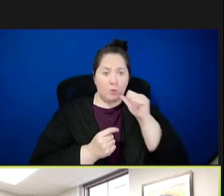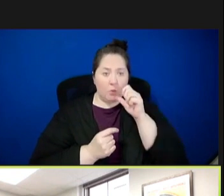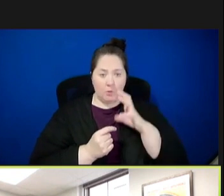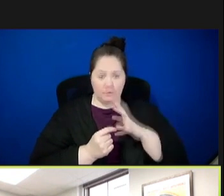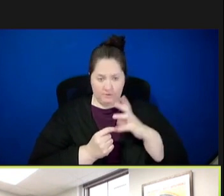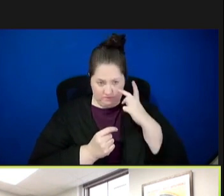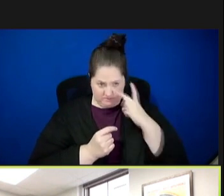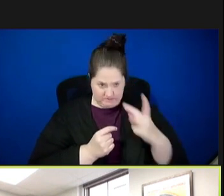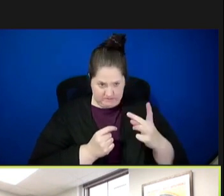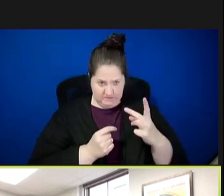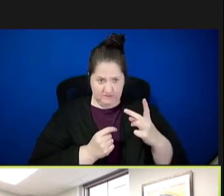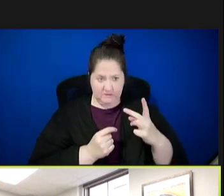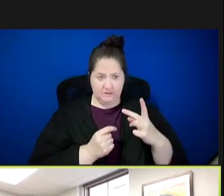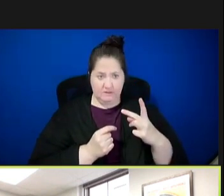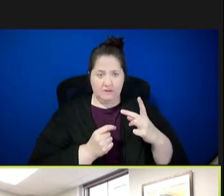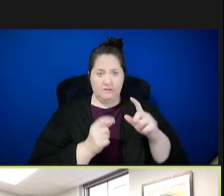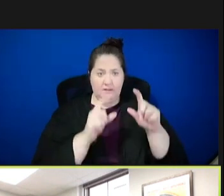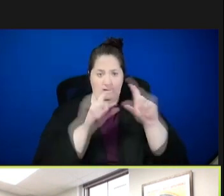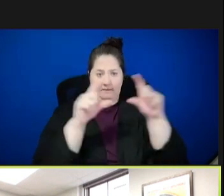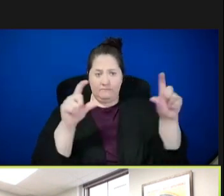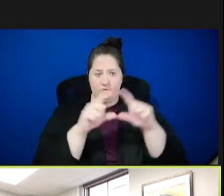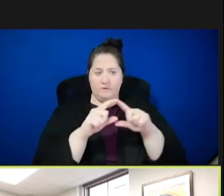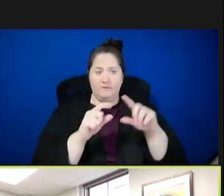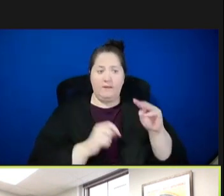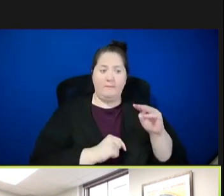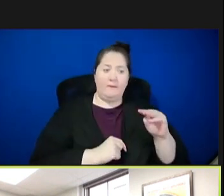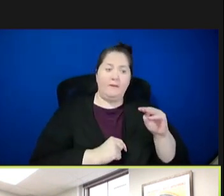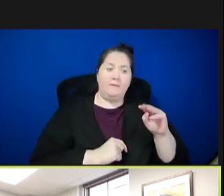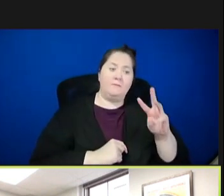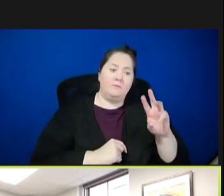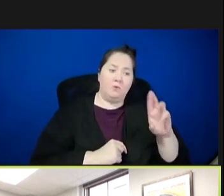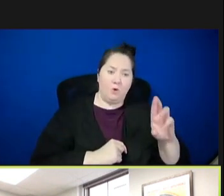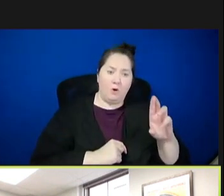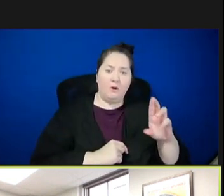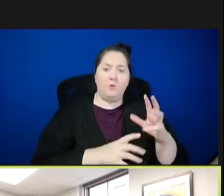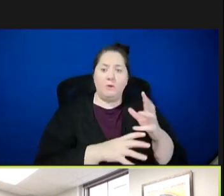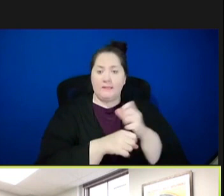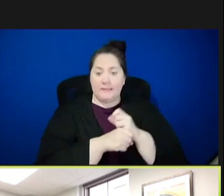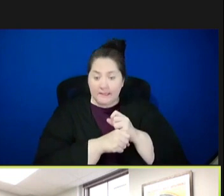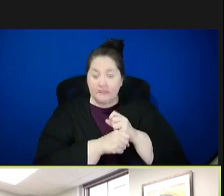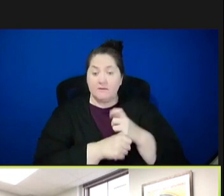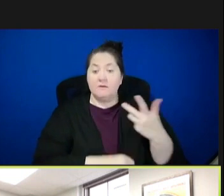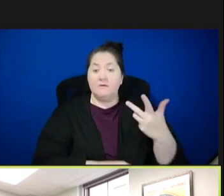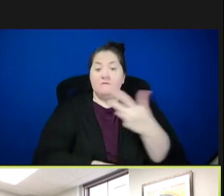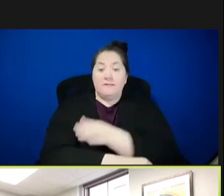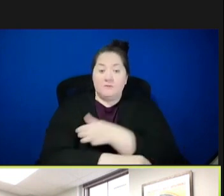at that upper panel for the MMWR received vaccine when they were pregnant or before